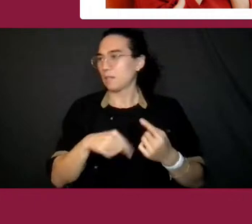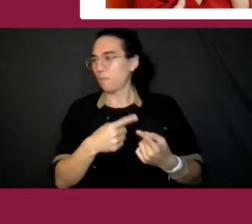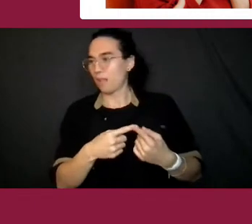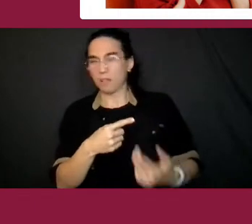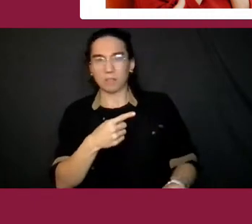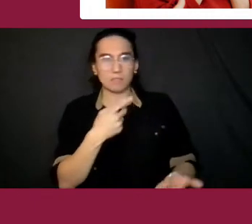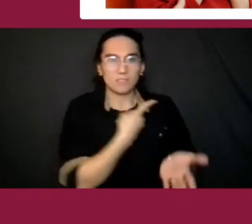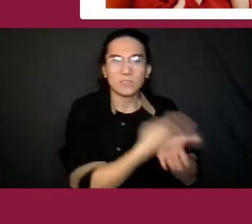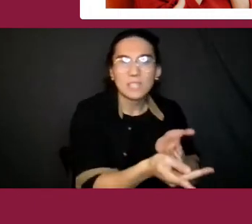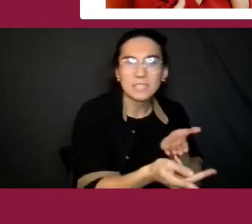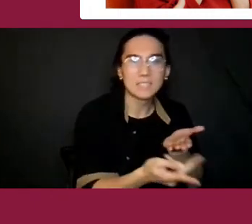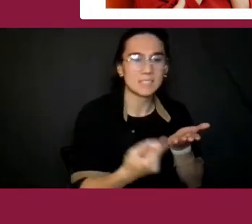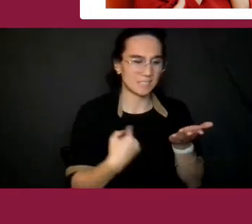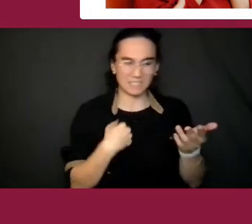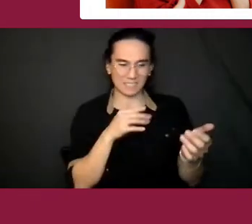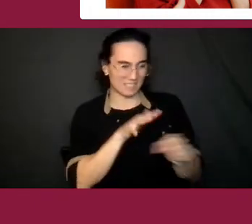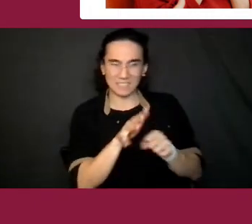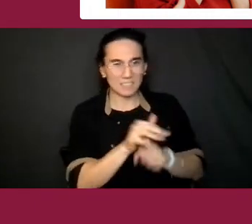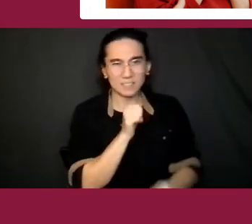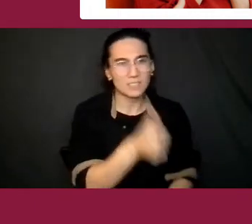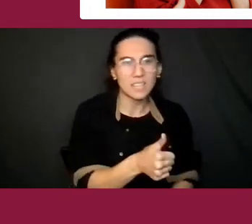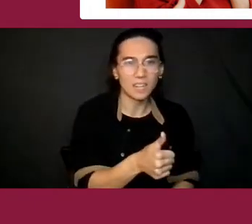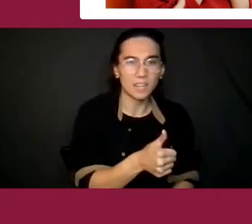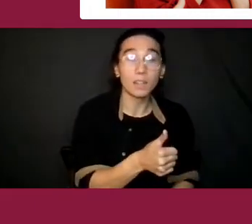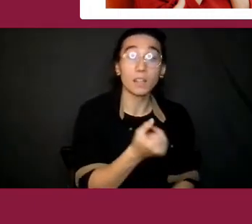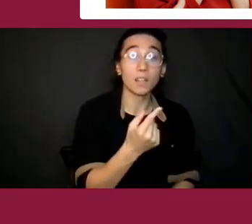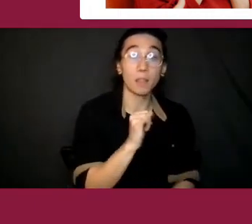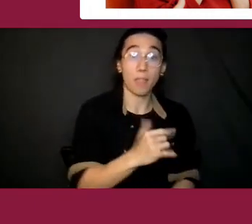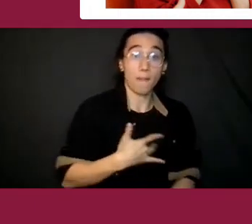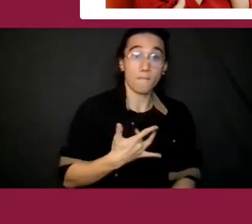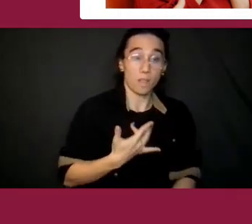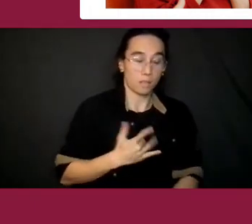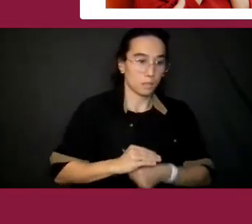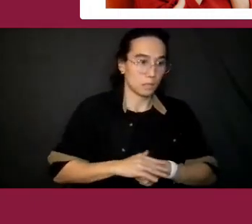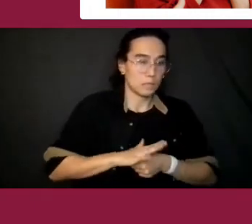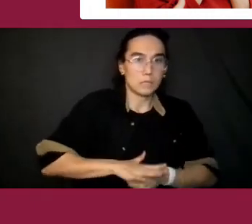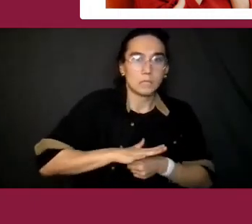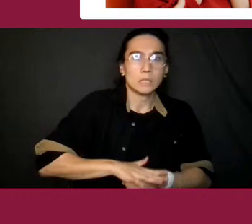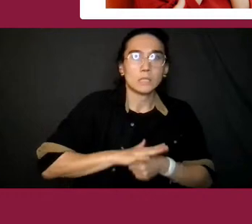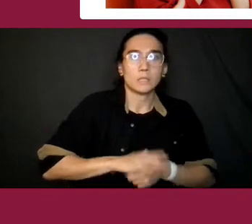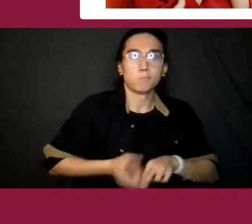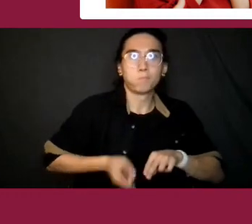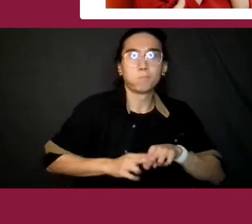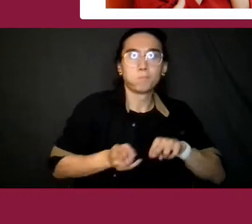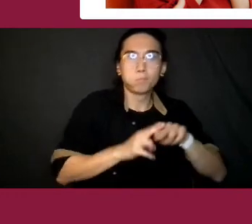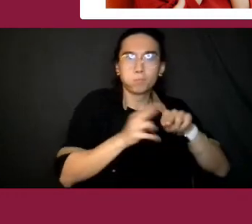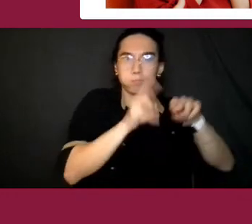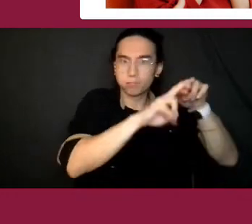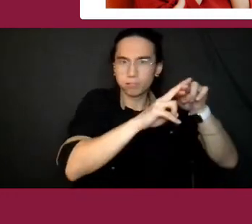which leads to stress, anxiety, uh, and a relentless pursuit